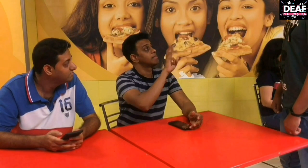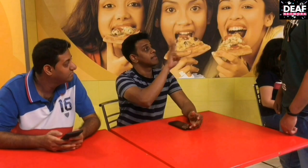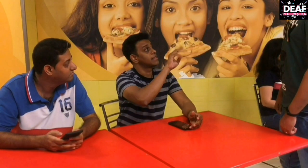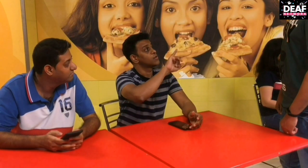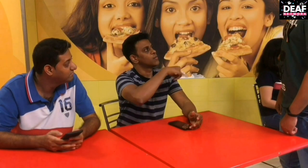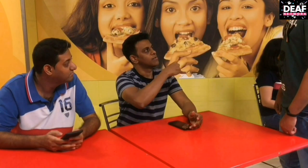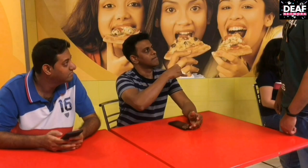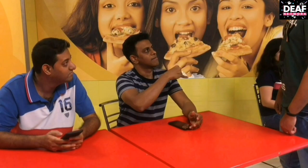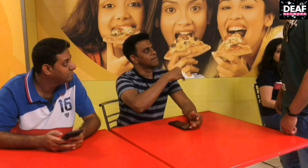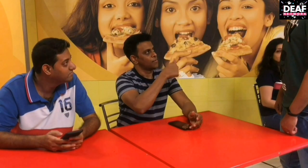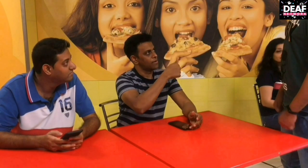Three juices, please